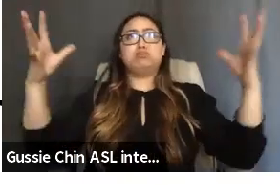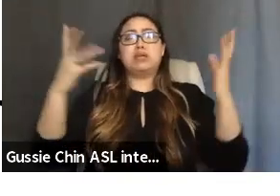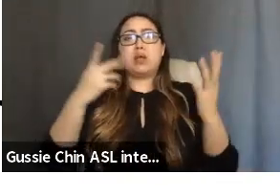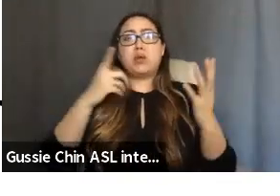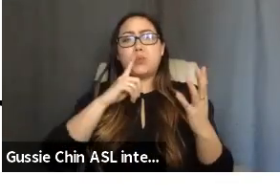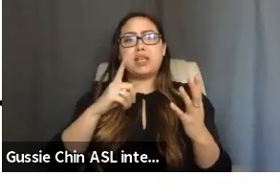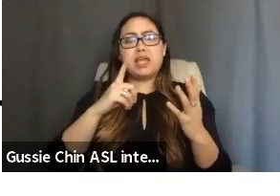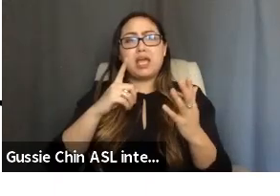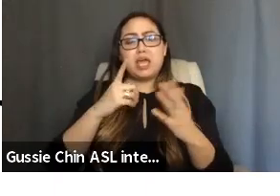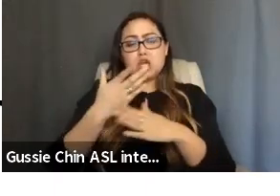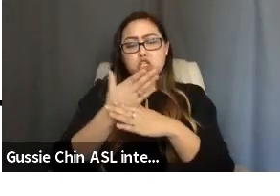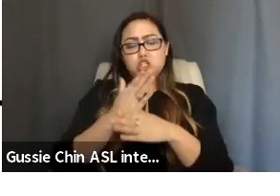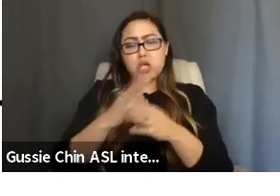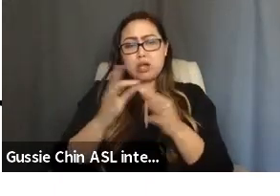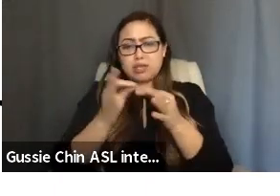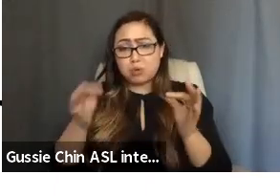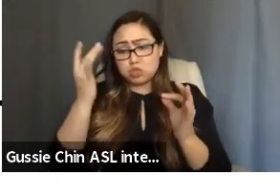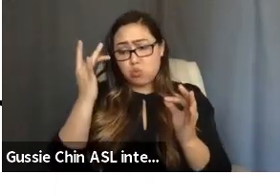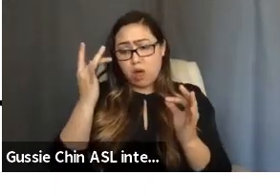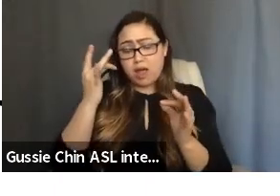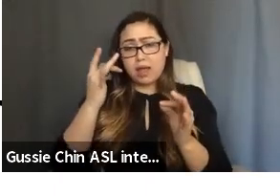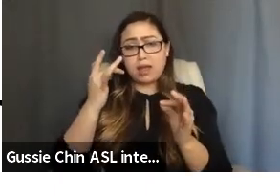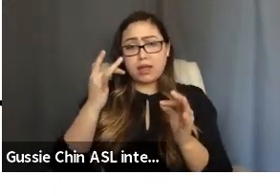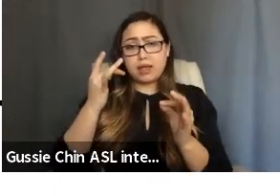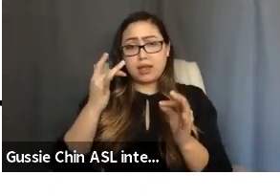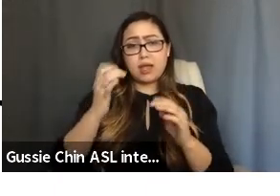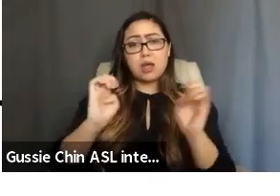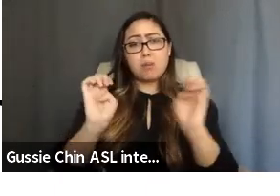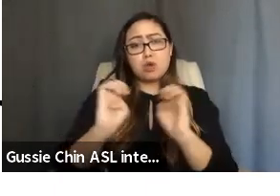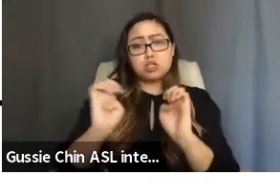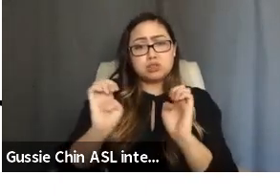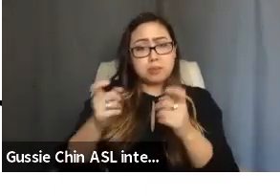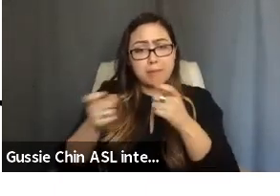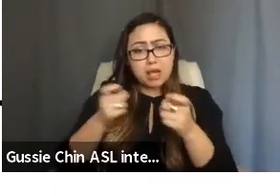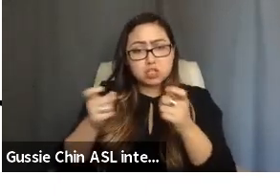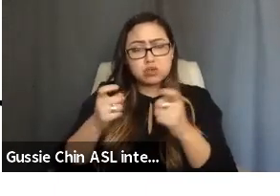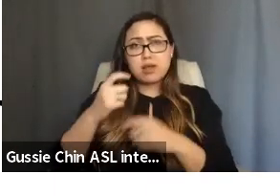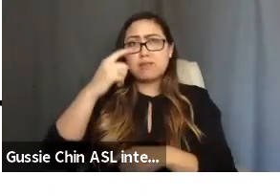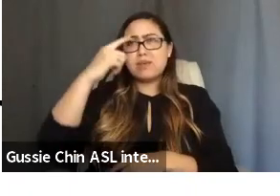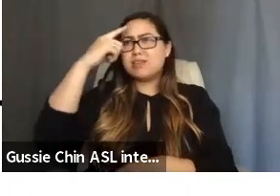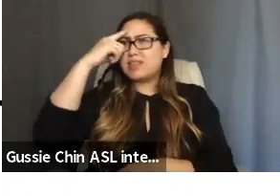language because emergency management think in resources. They tend to have